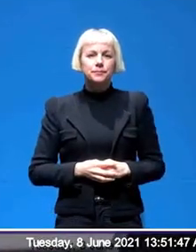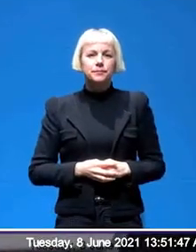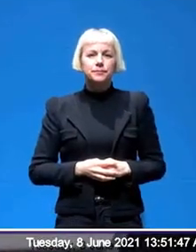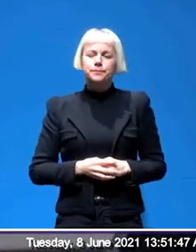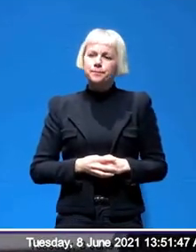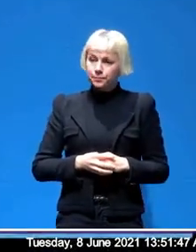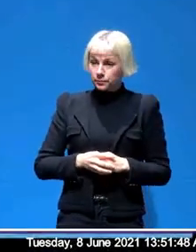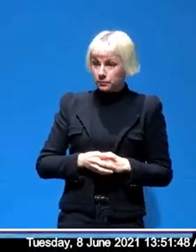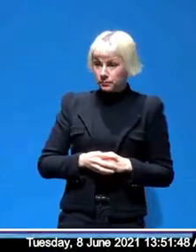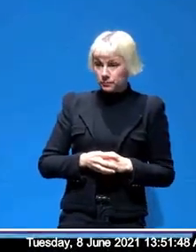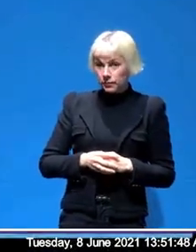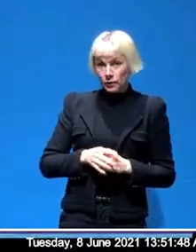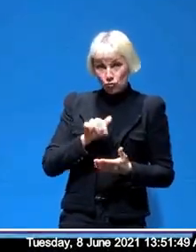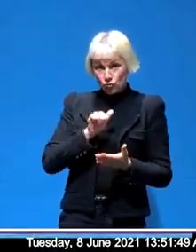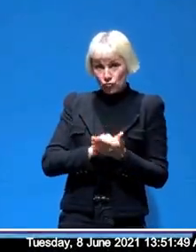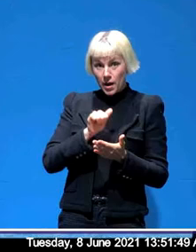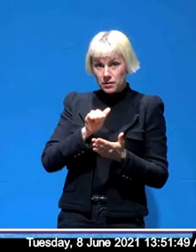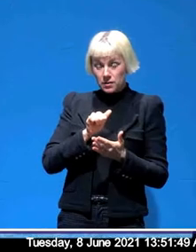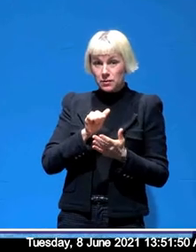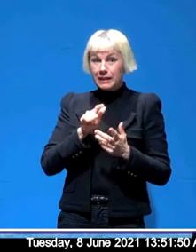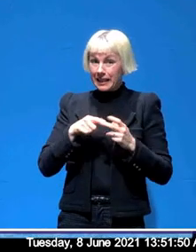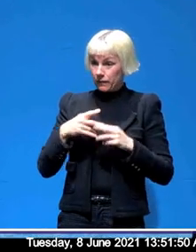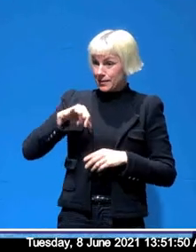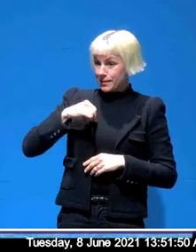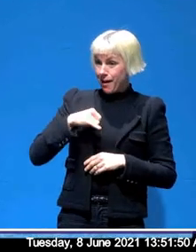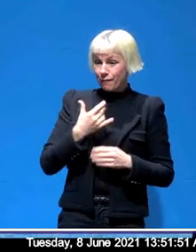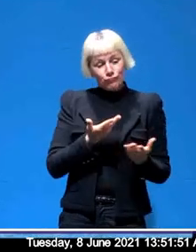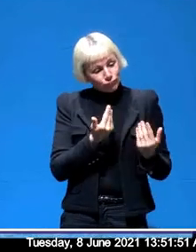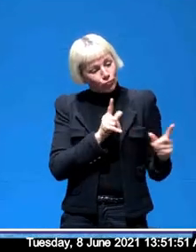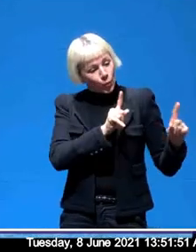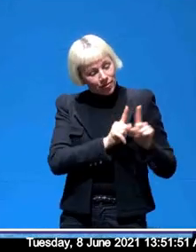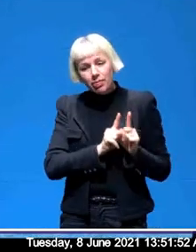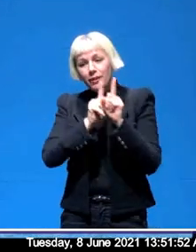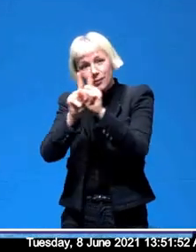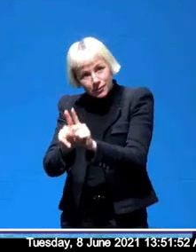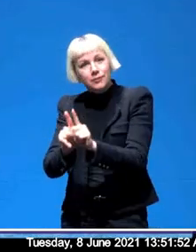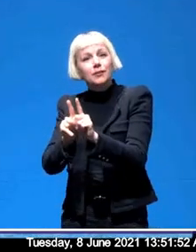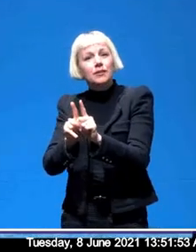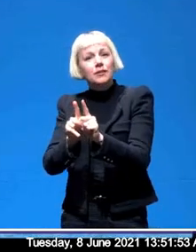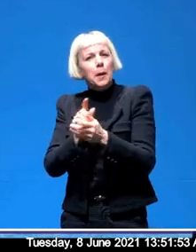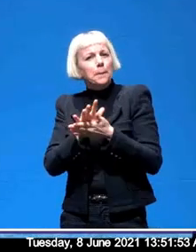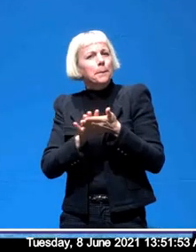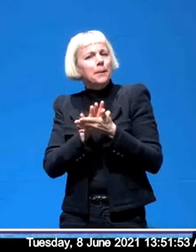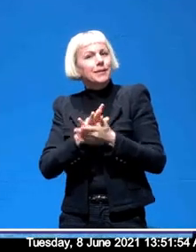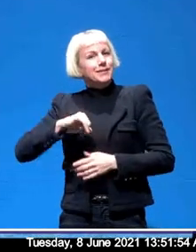Is it fair that, for this model to work, there needs to be open and transparent communication between the people working in the home and the families?